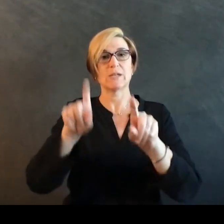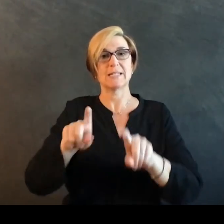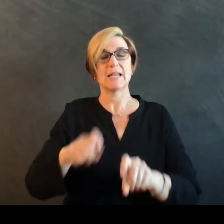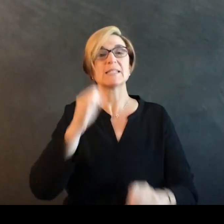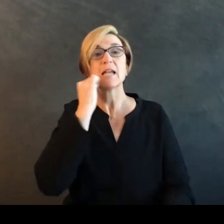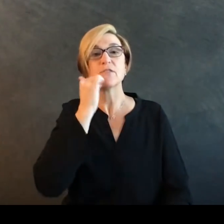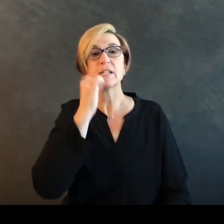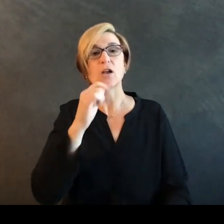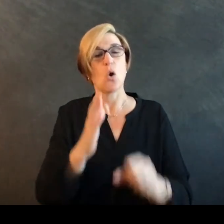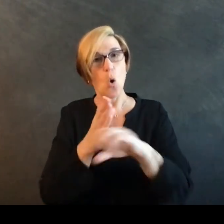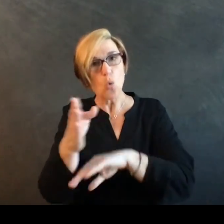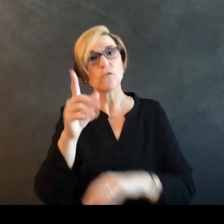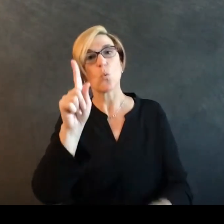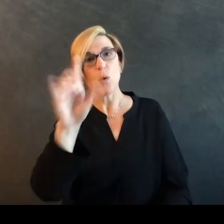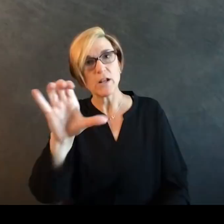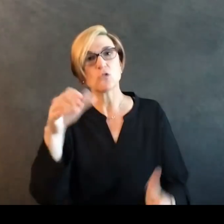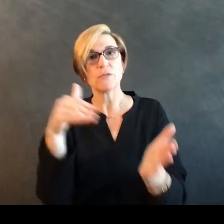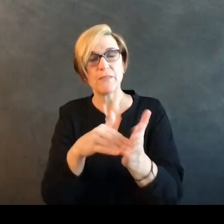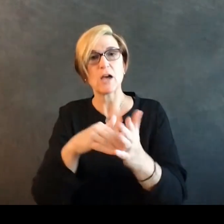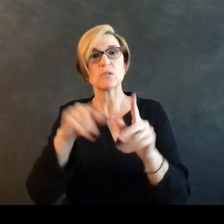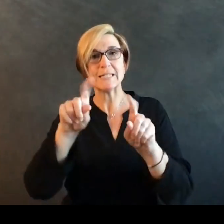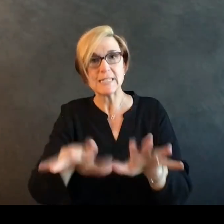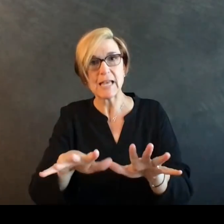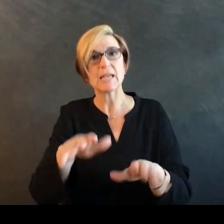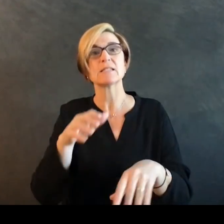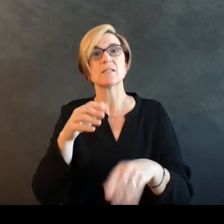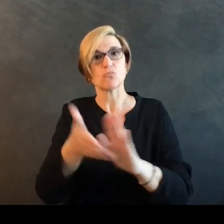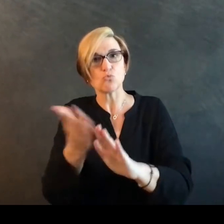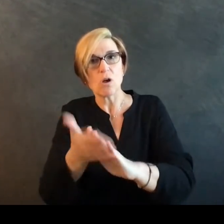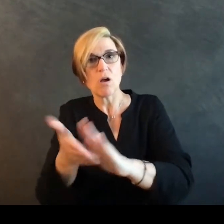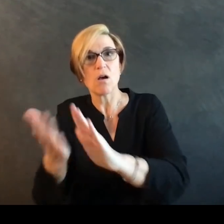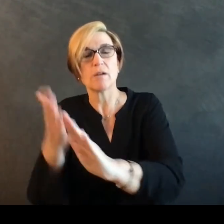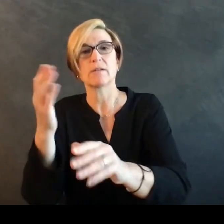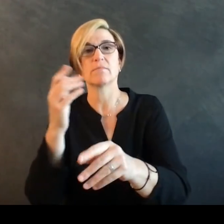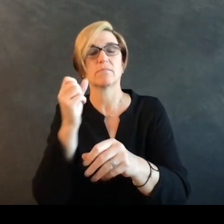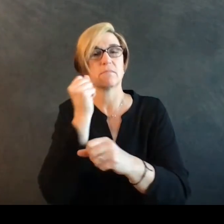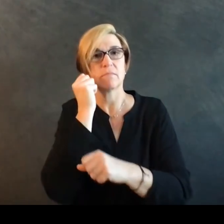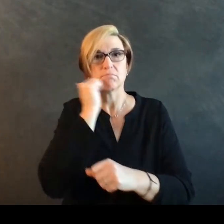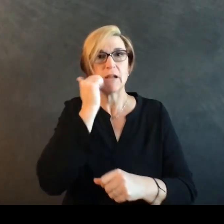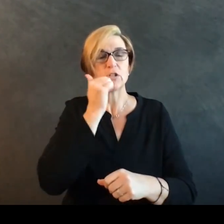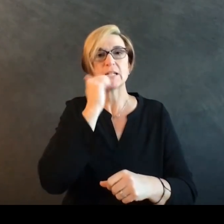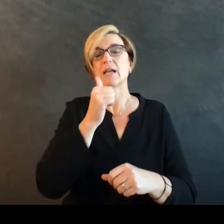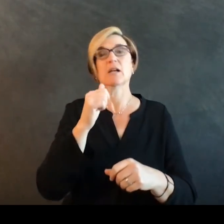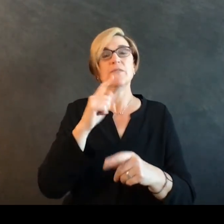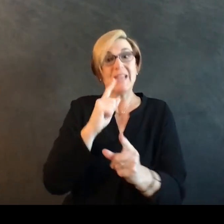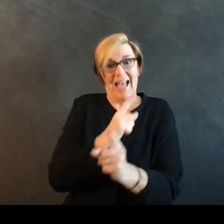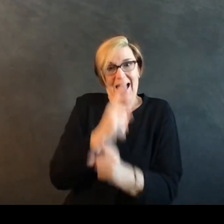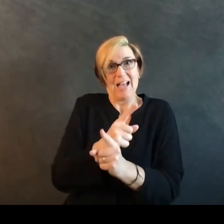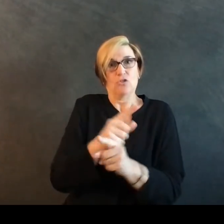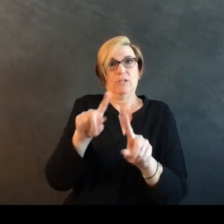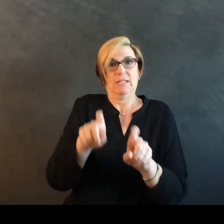tests a day and these are accurate tests and they're moving rapidly which is more